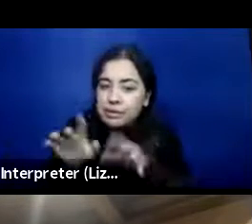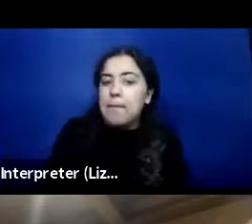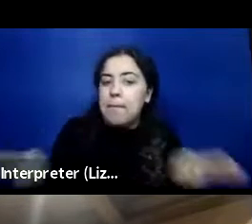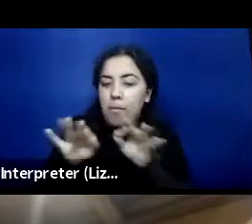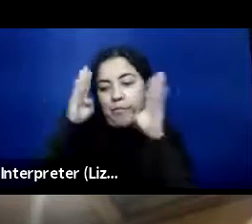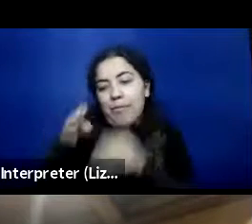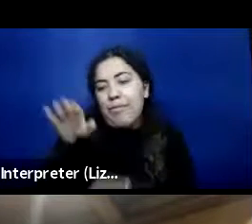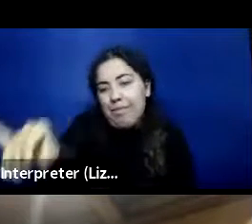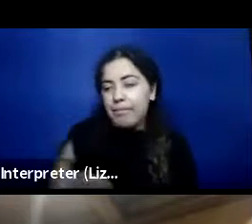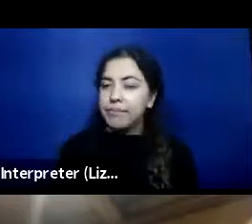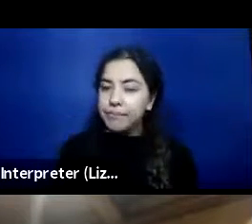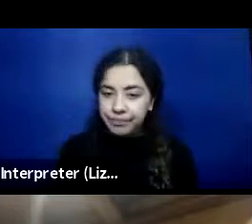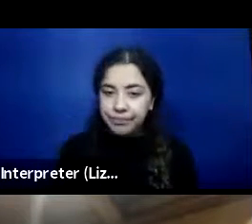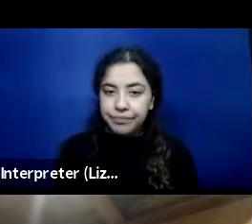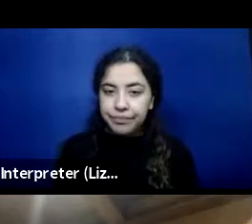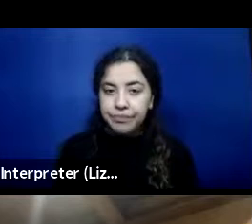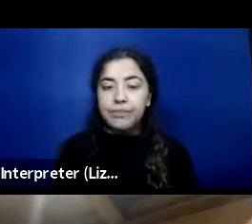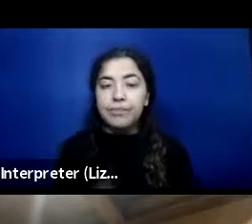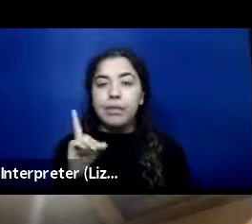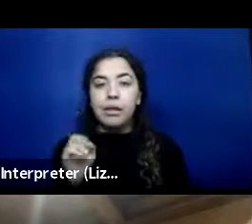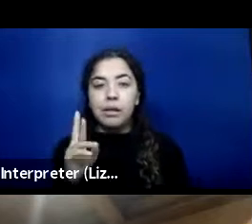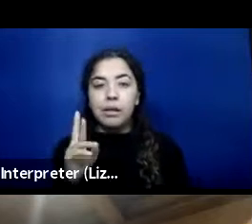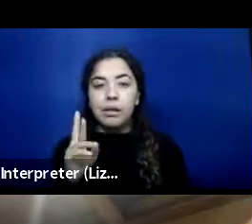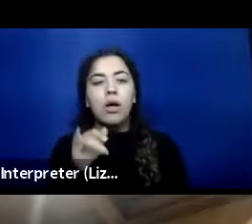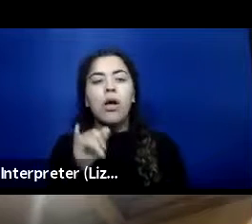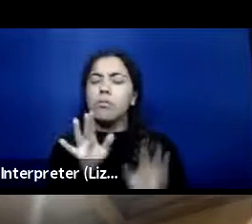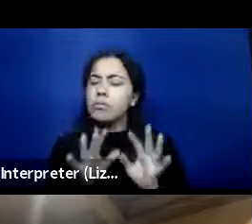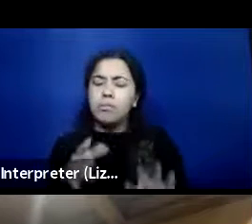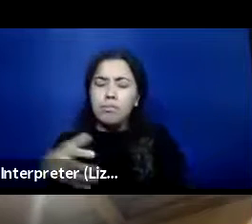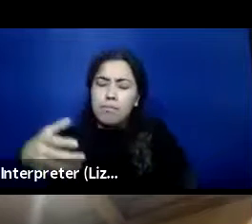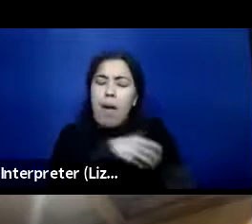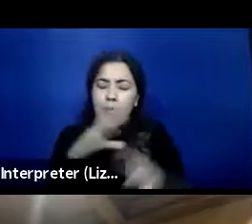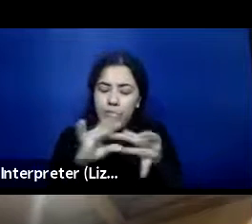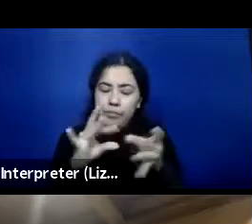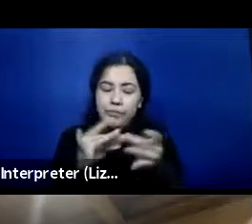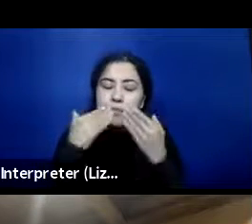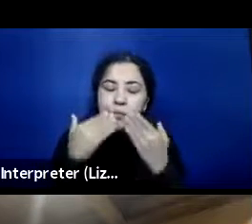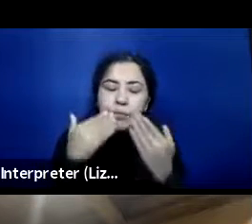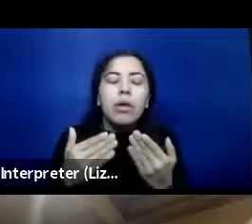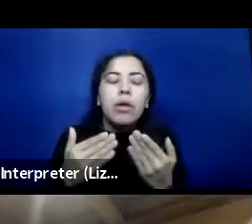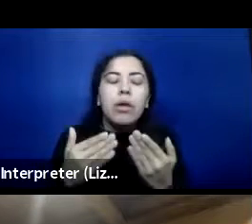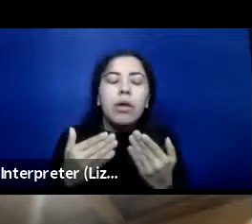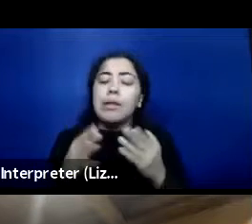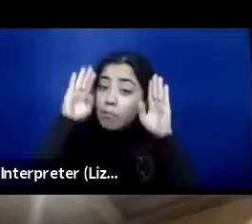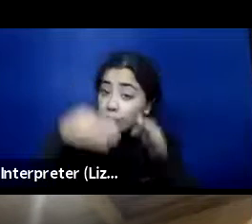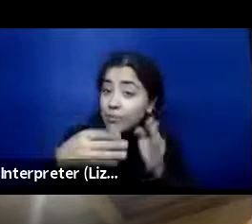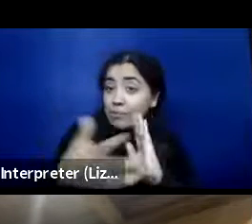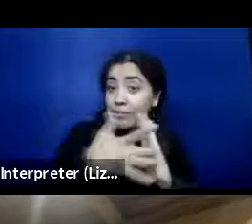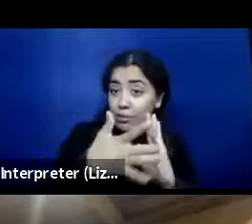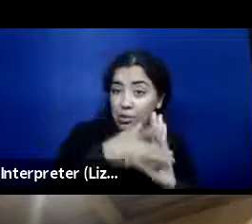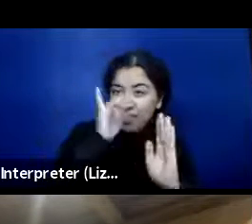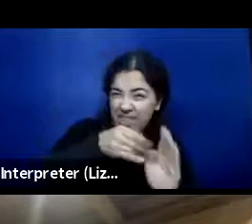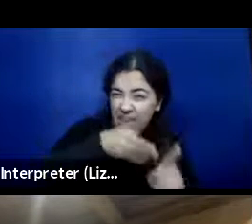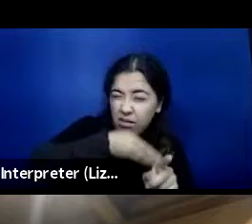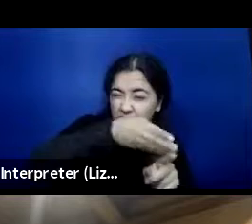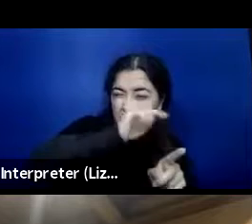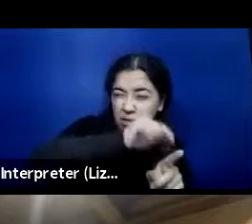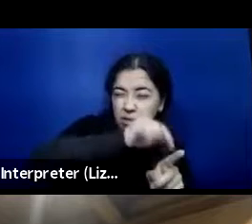Staying with the technology theme, Dan, what technologies are Facebook using?